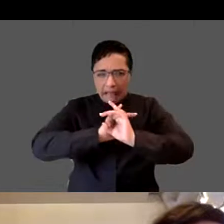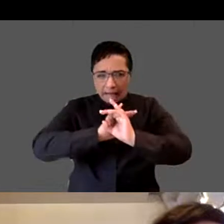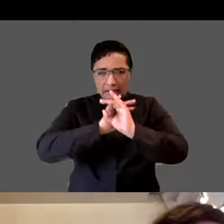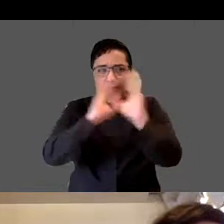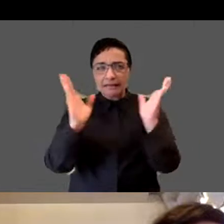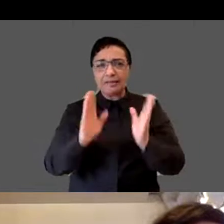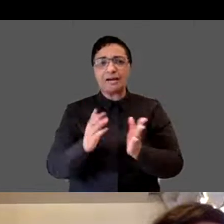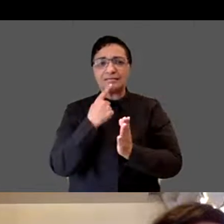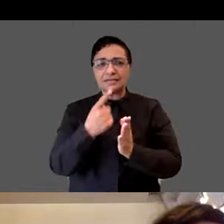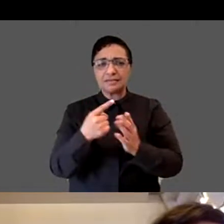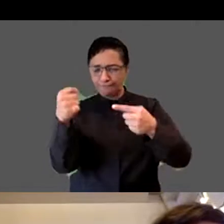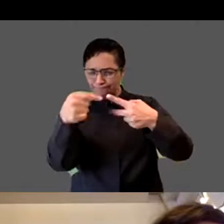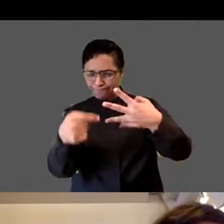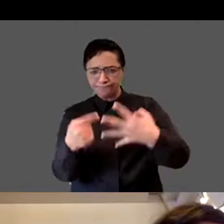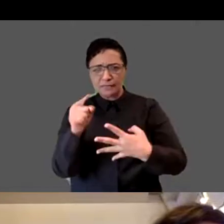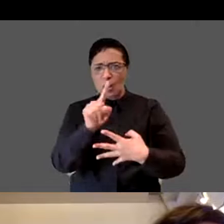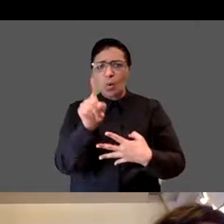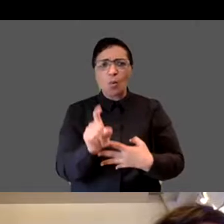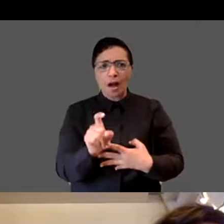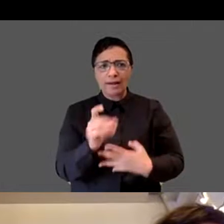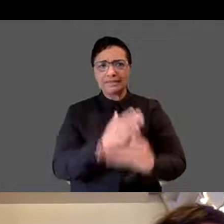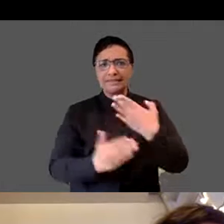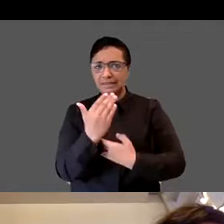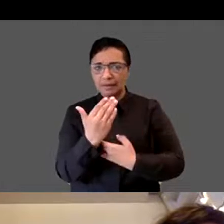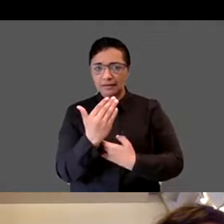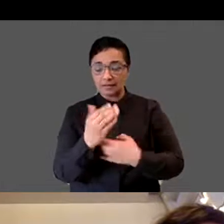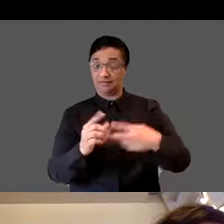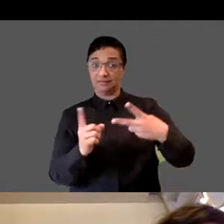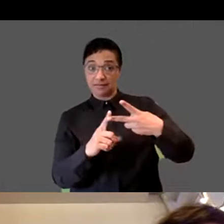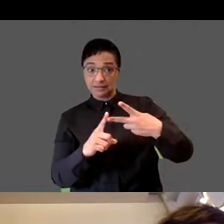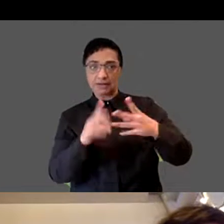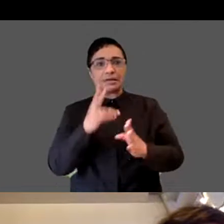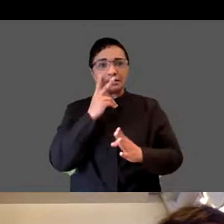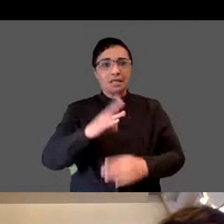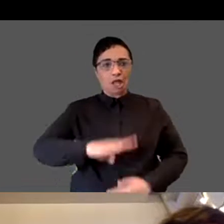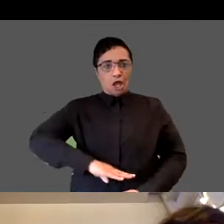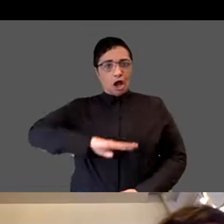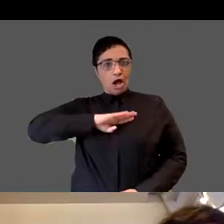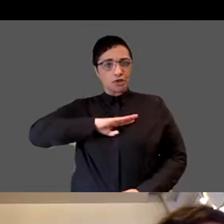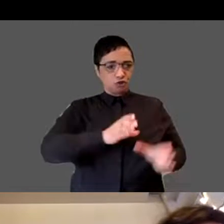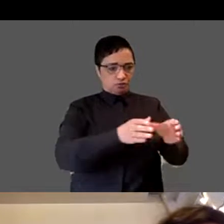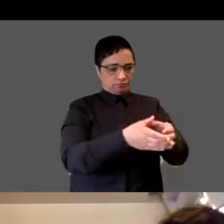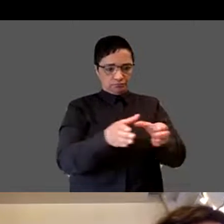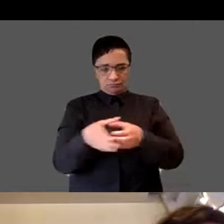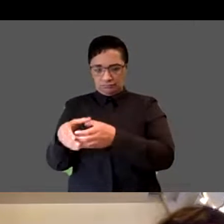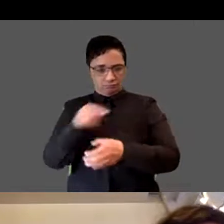Because it will vary greatly. And the age group that you are referring to among a variety of other things.